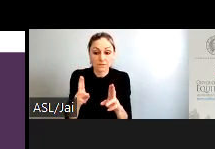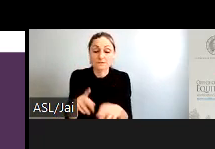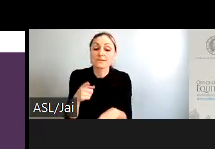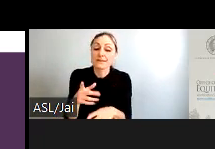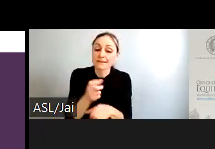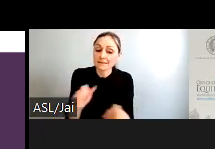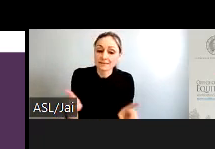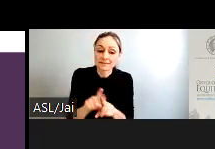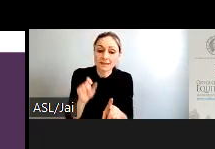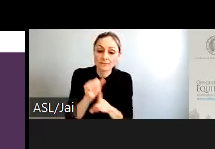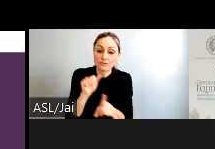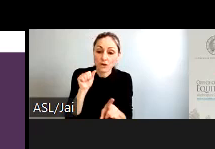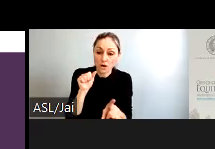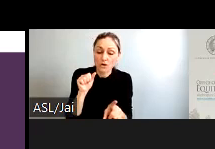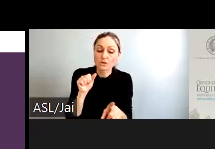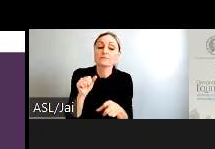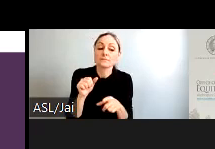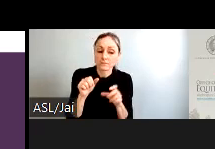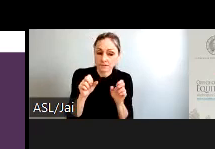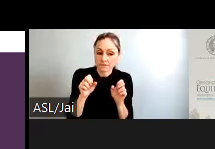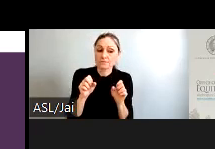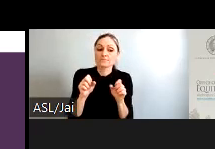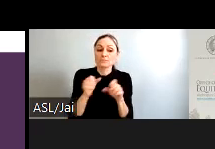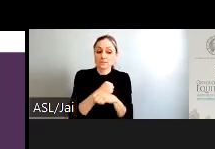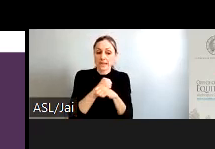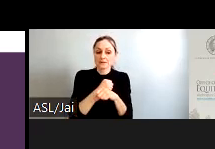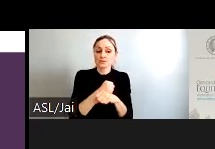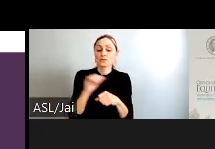to unauthorized withdraws to prepaid cards as traditional bank accounts.